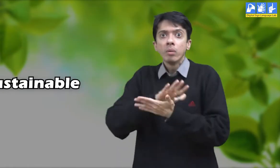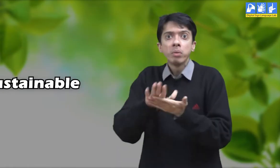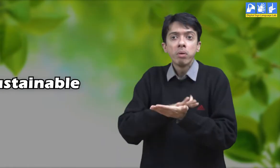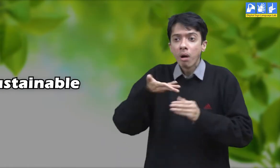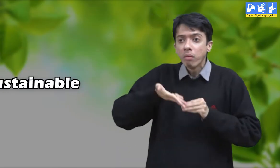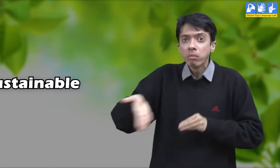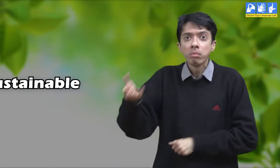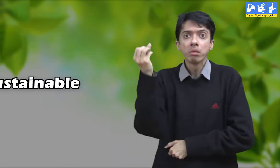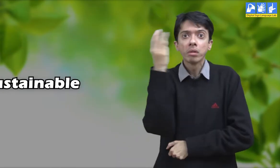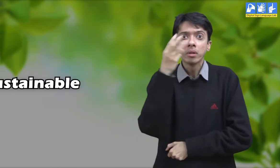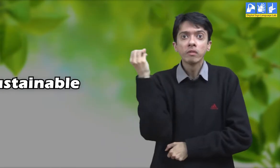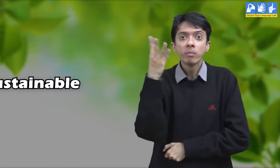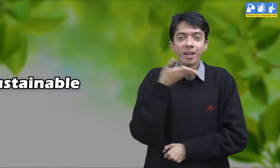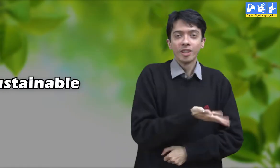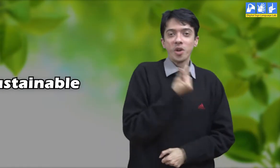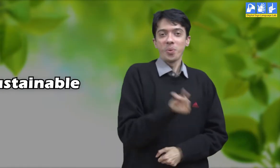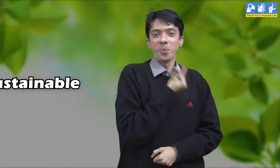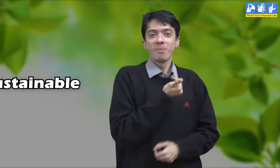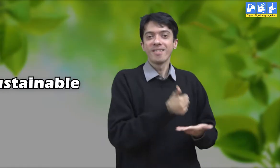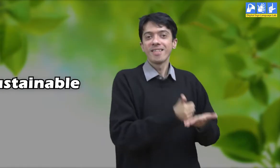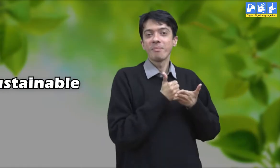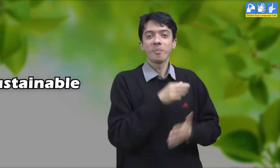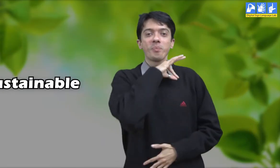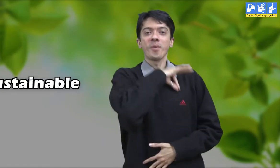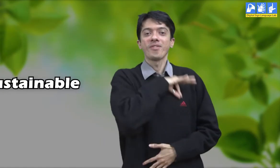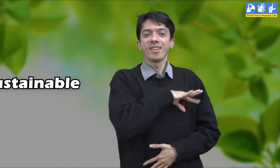It is a sustainable solution for water scarcity.